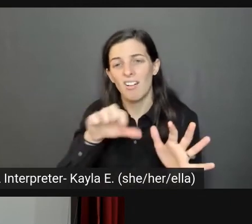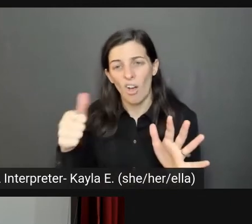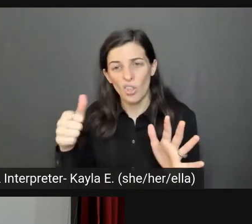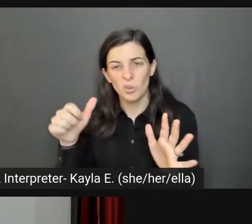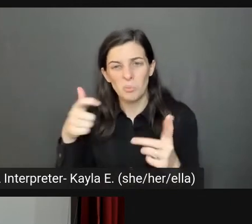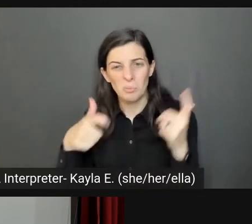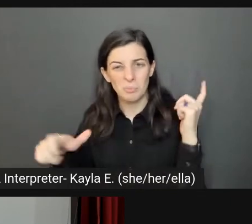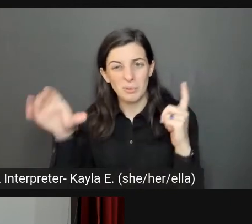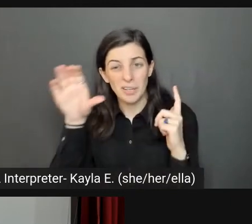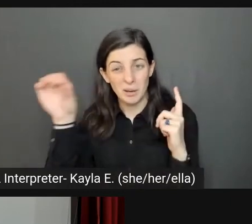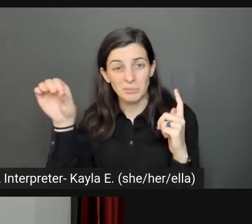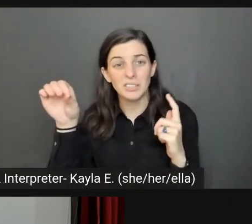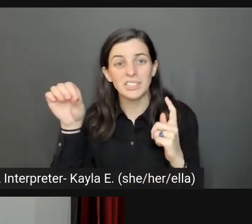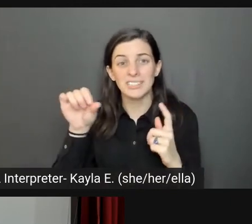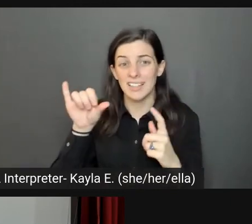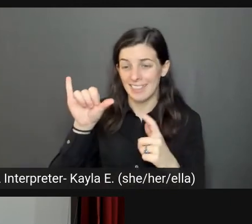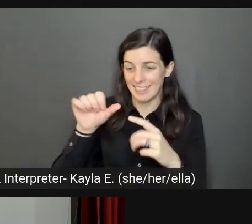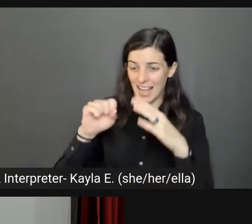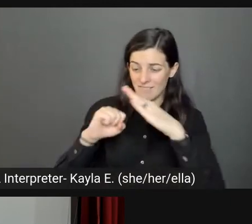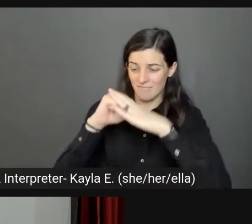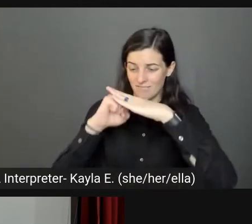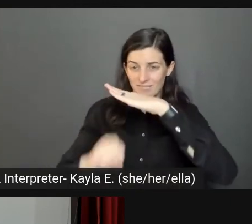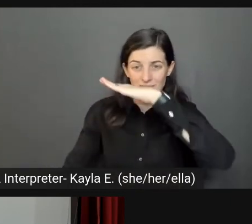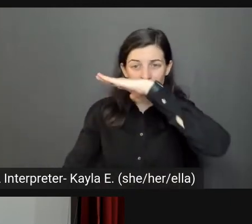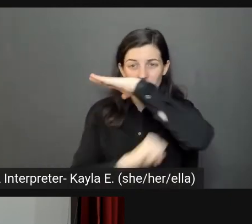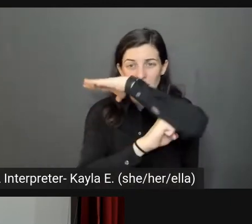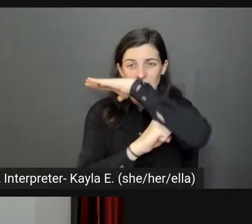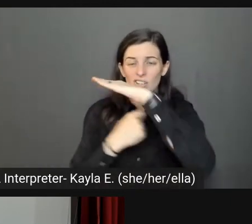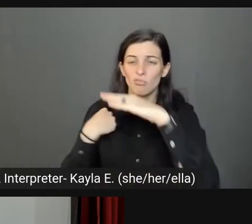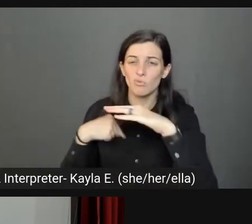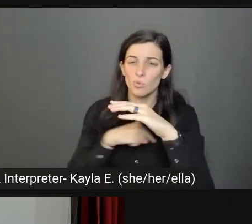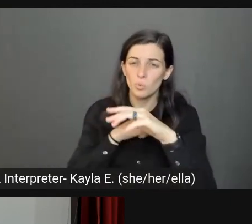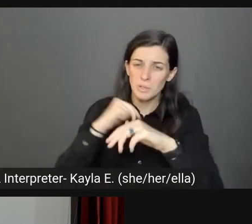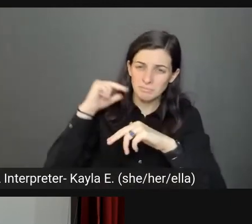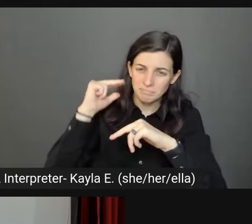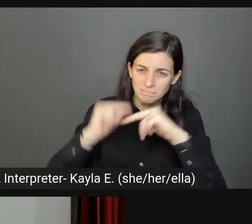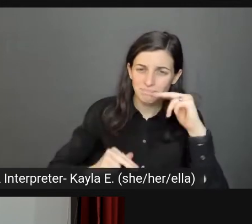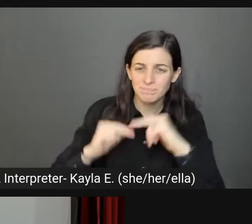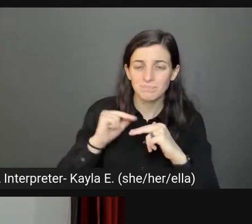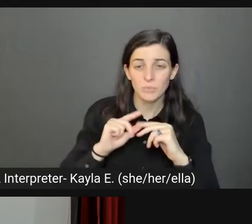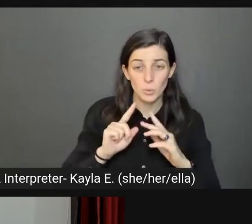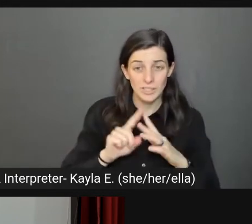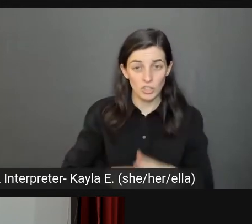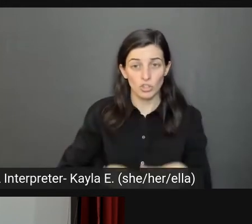of the foundations of what we build on, because if we consider ourselves creators,